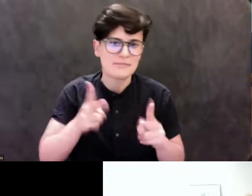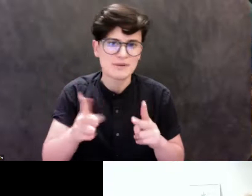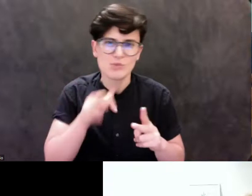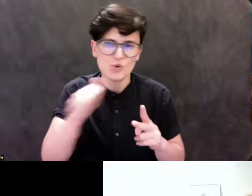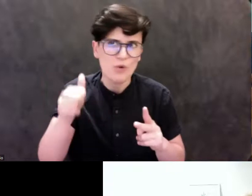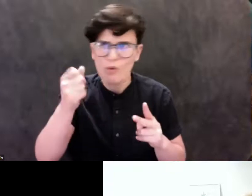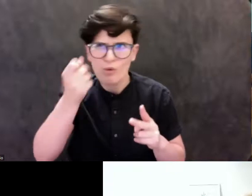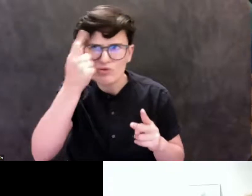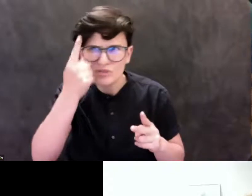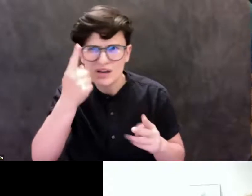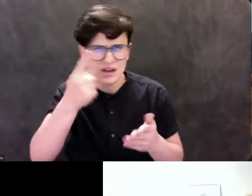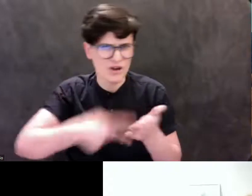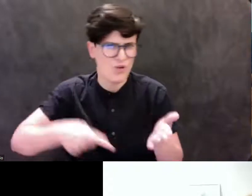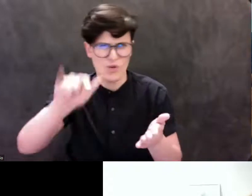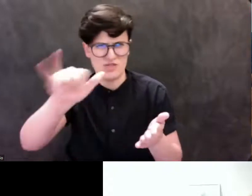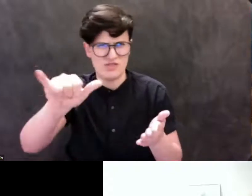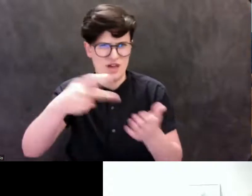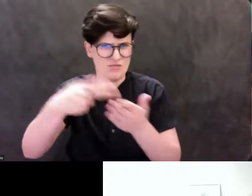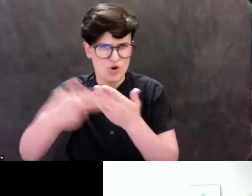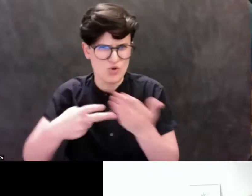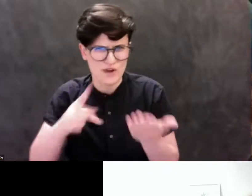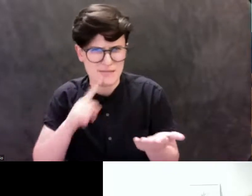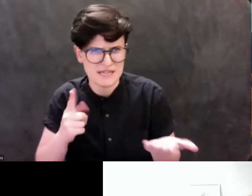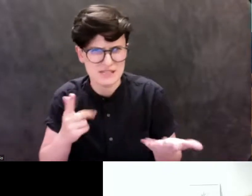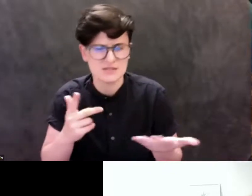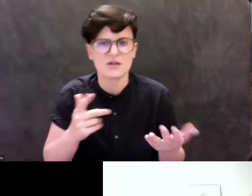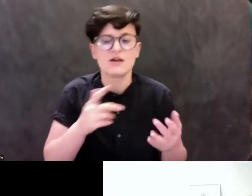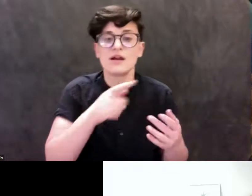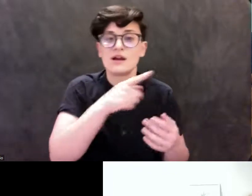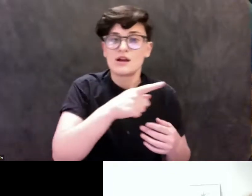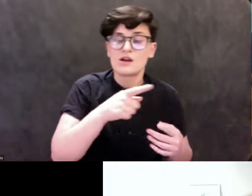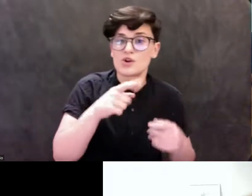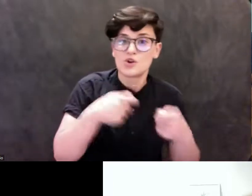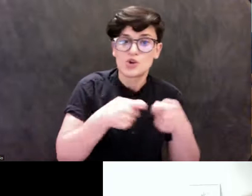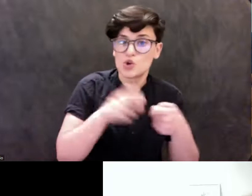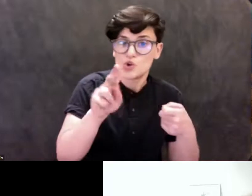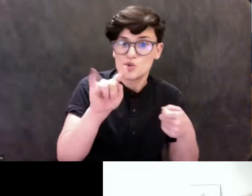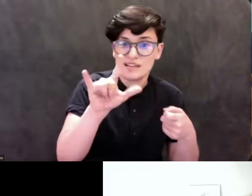Utility companies talk utility company speak and you sends what they are talking about.